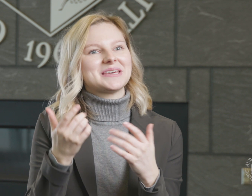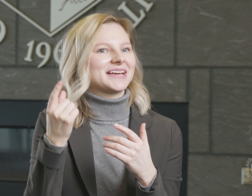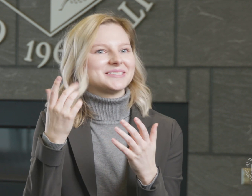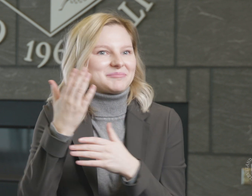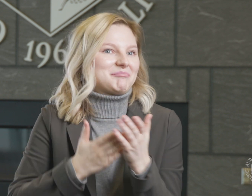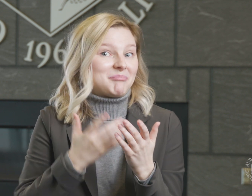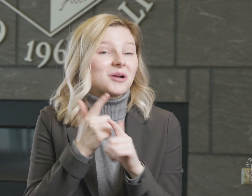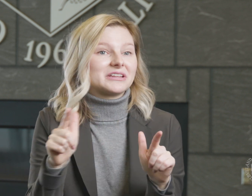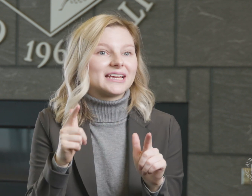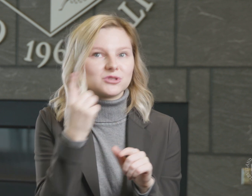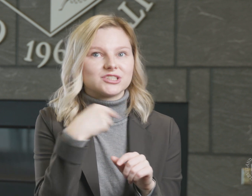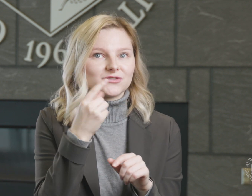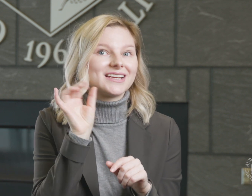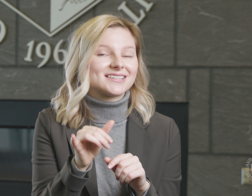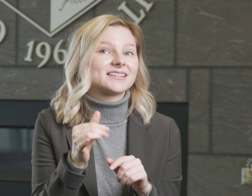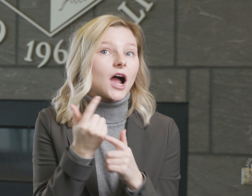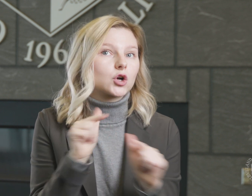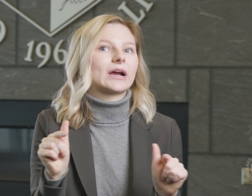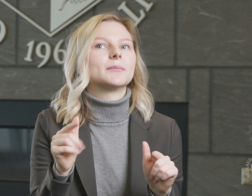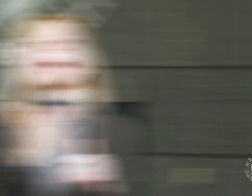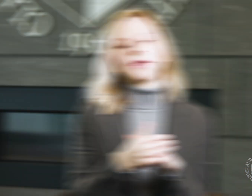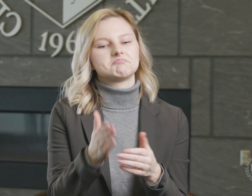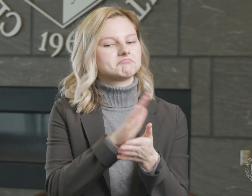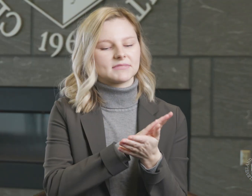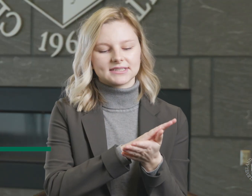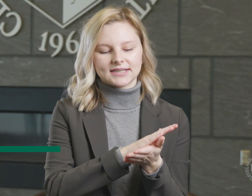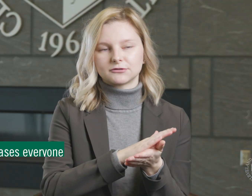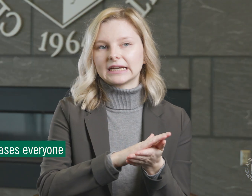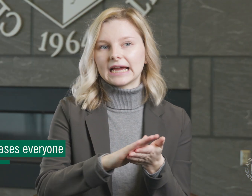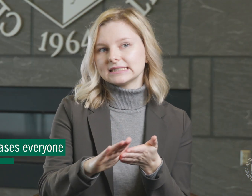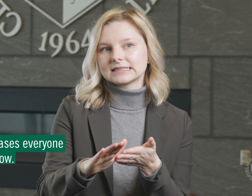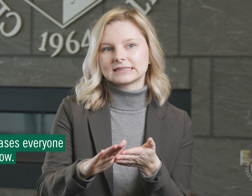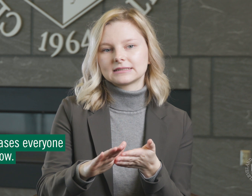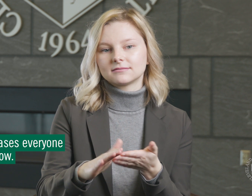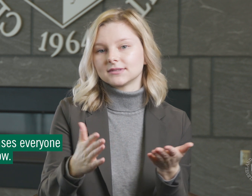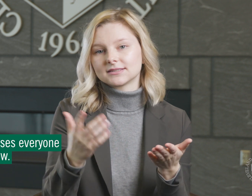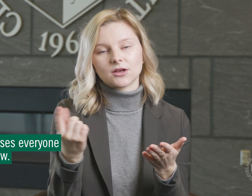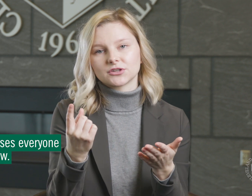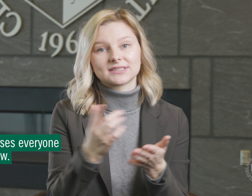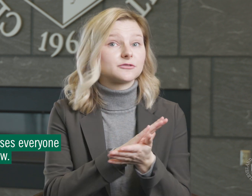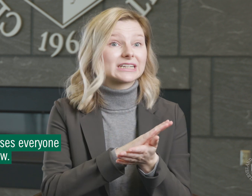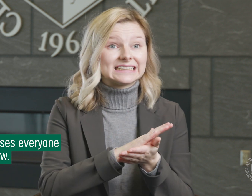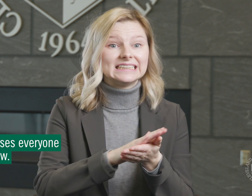because part of the language is your face that's our grammar This is a sign for nice it's also the sign for clean